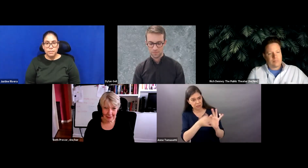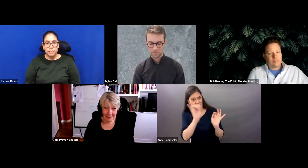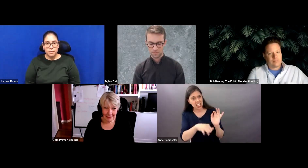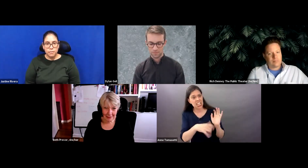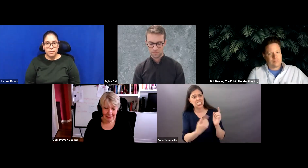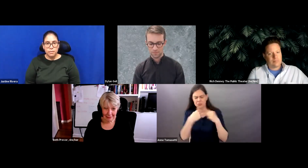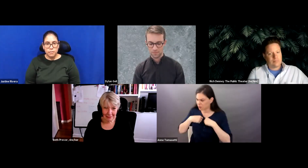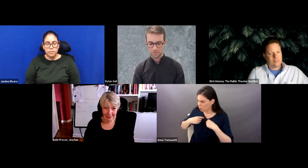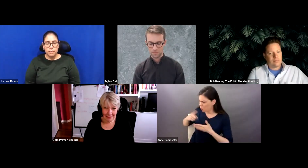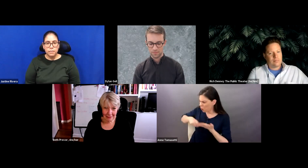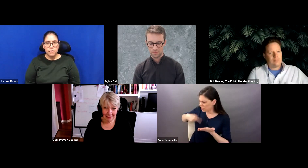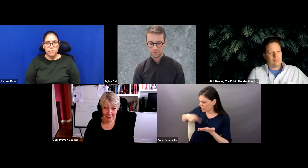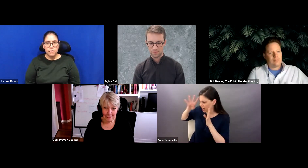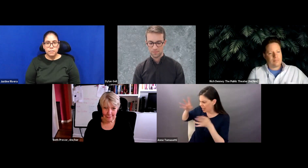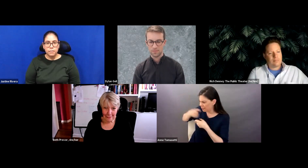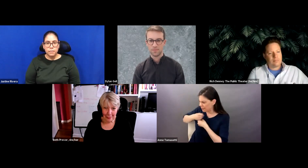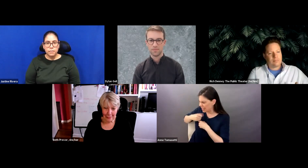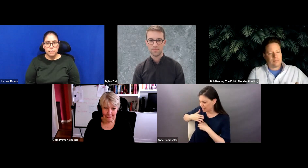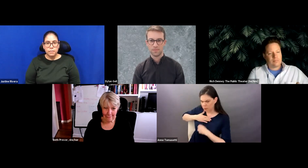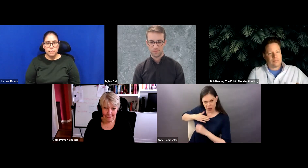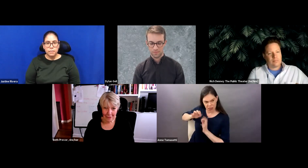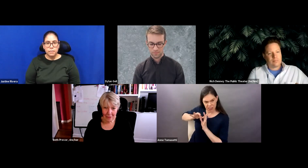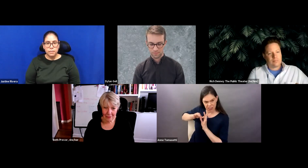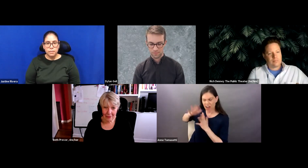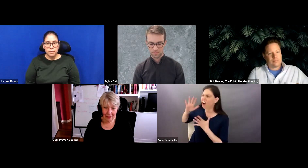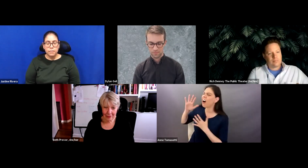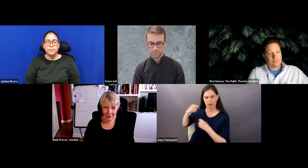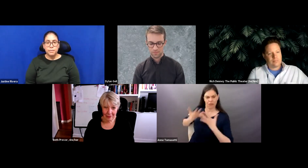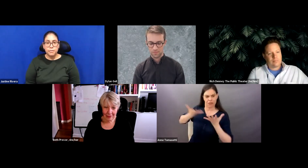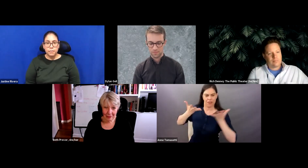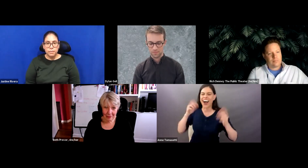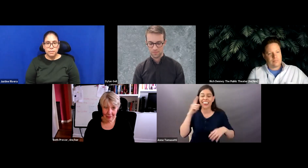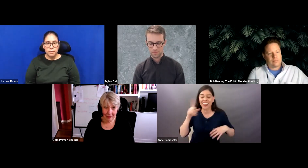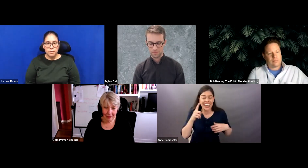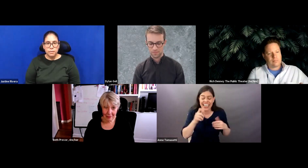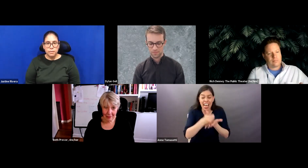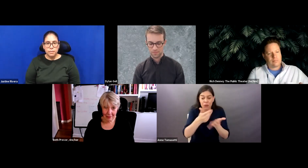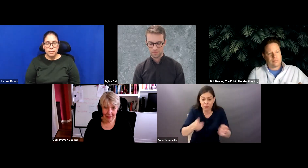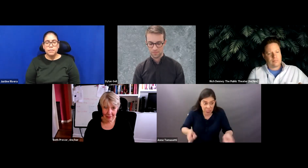they were going to sign, or that was the actual interpretation for it and then they could make it something more unique with